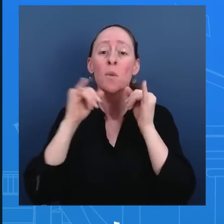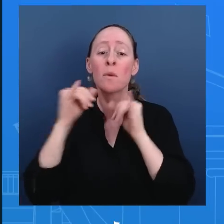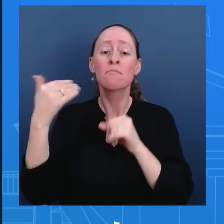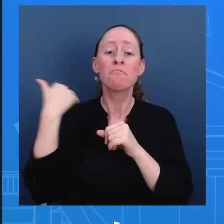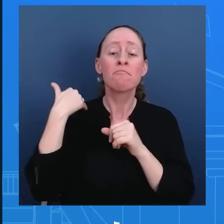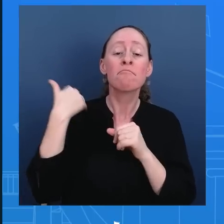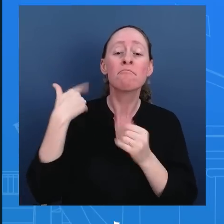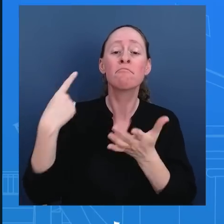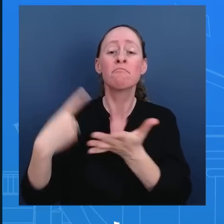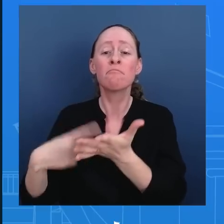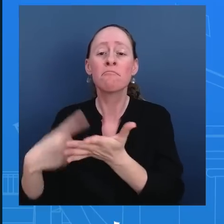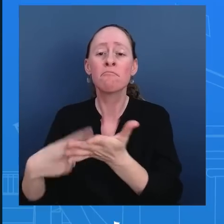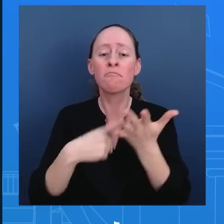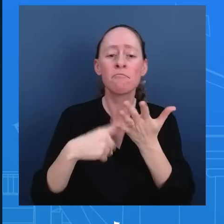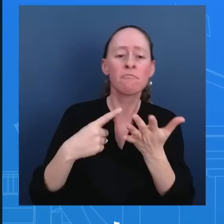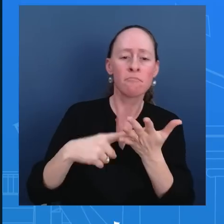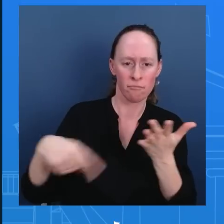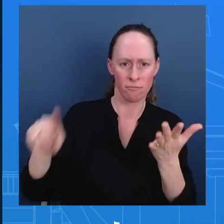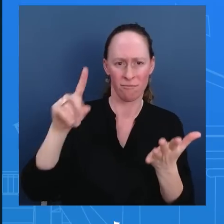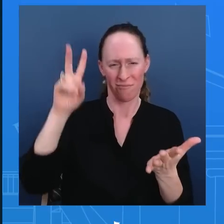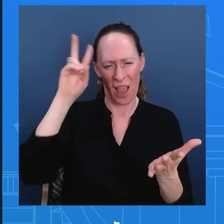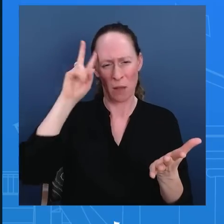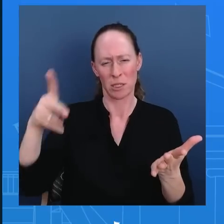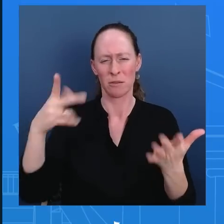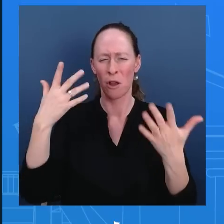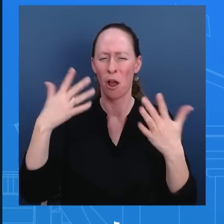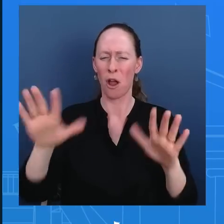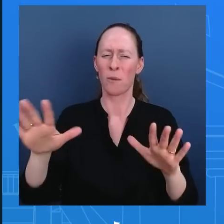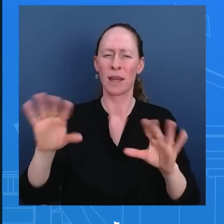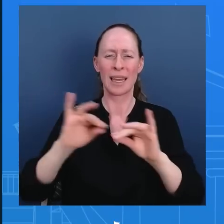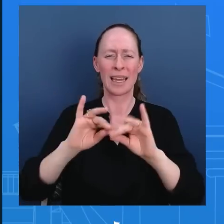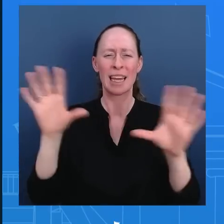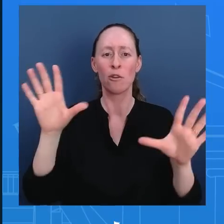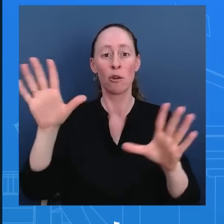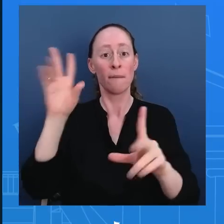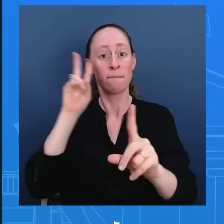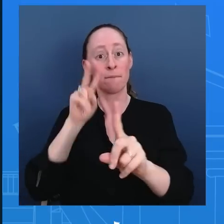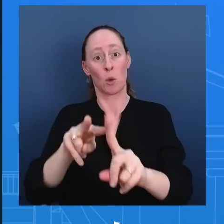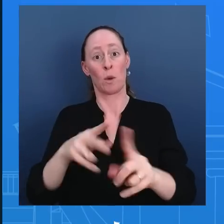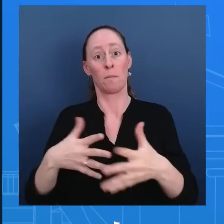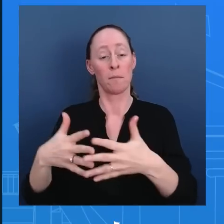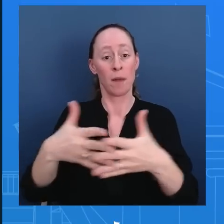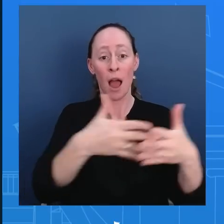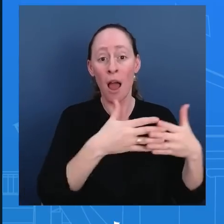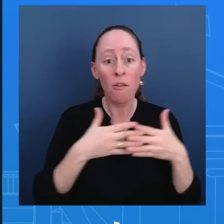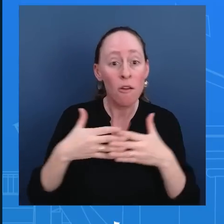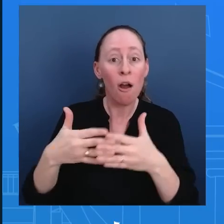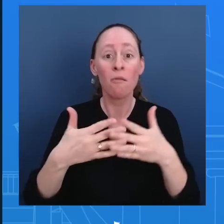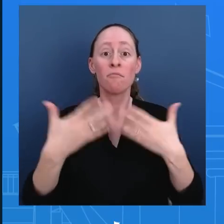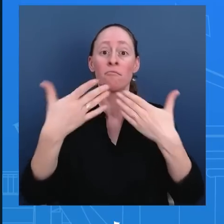in how she sees this country moving forward and saying that, you know, she has been, indeed,